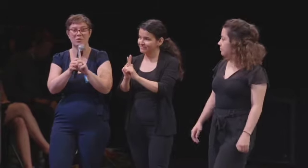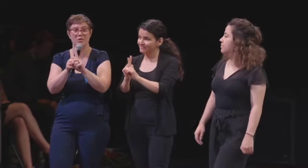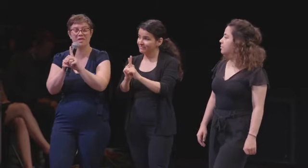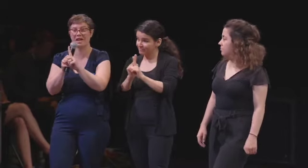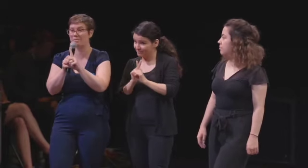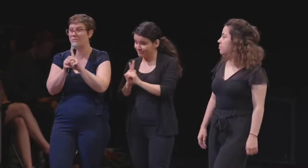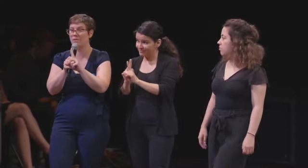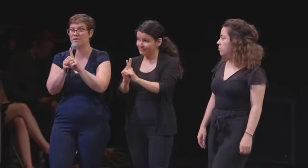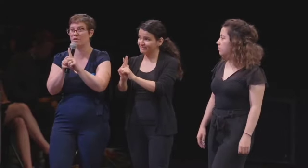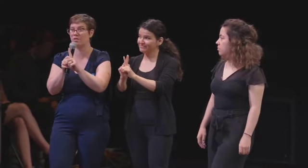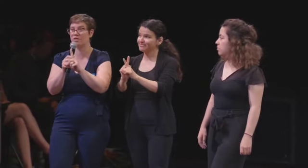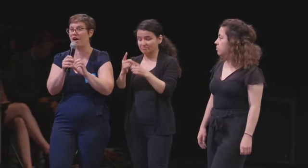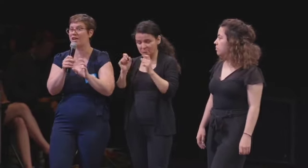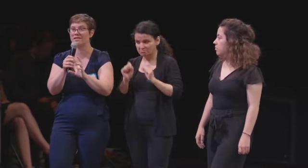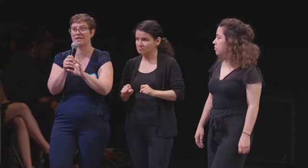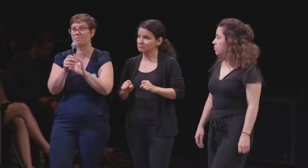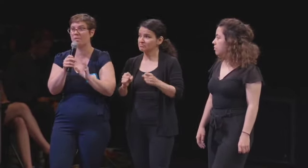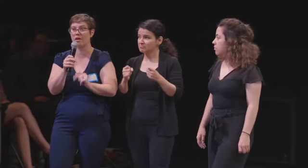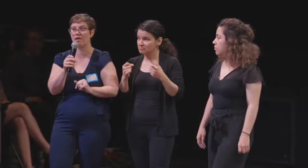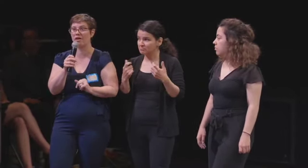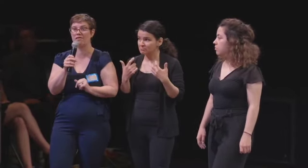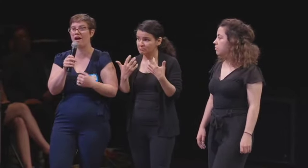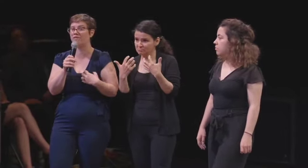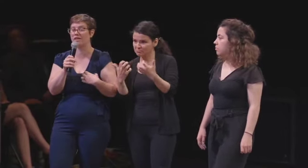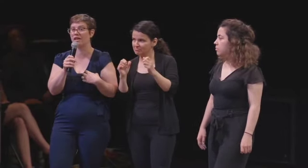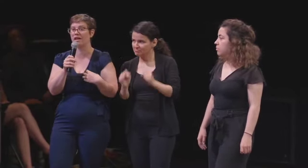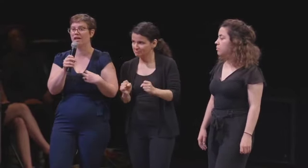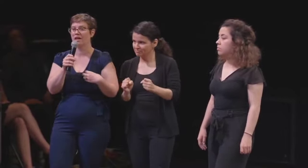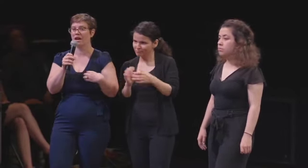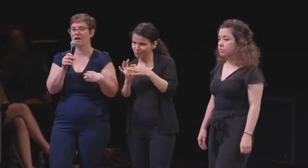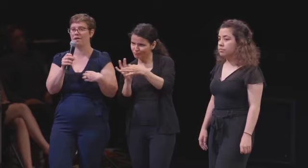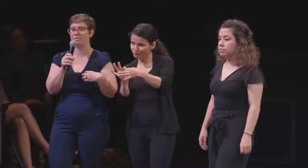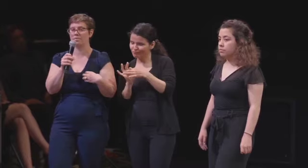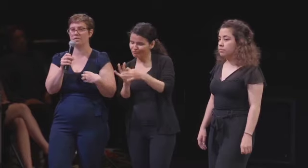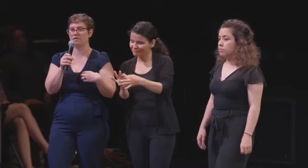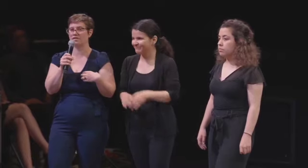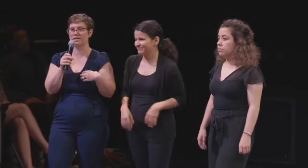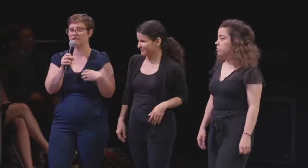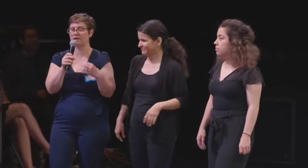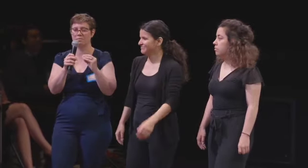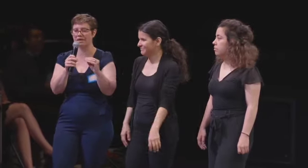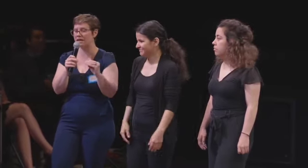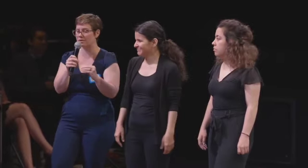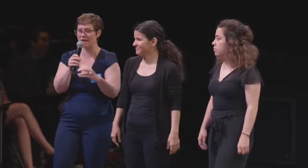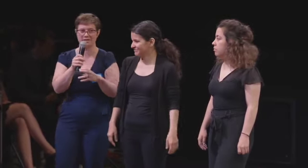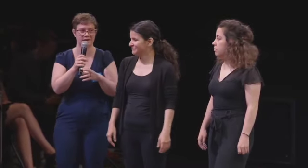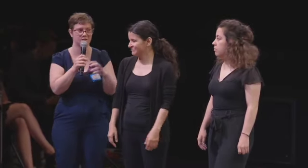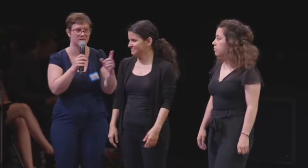so the audience can be a part of everything. There's complete equal access.